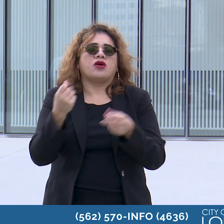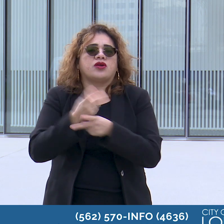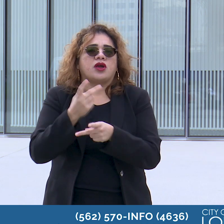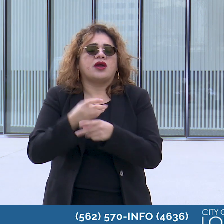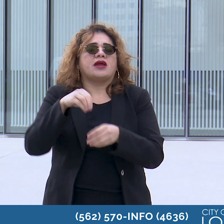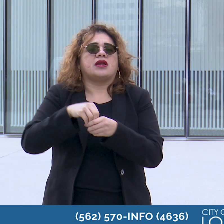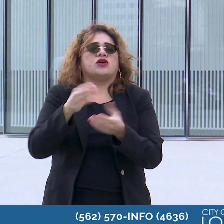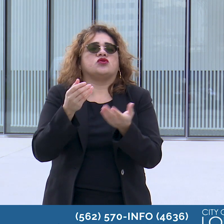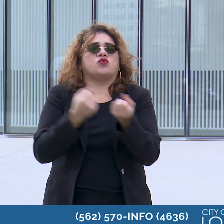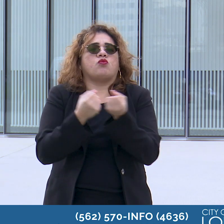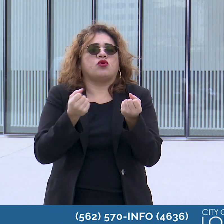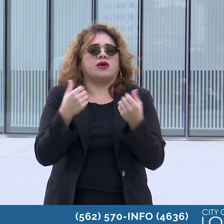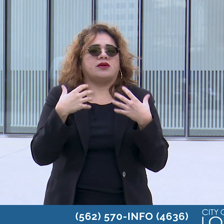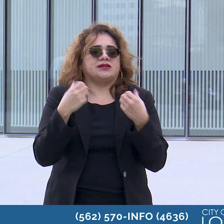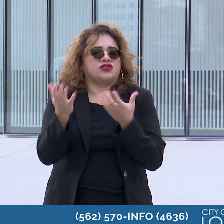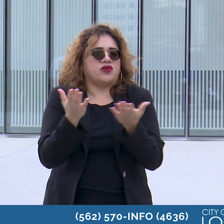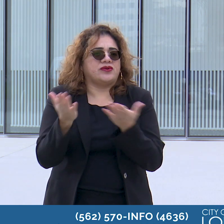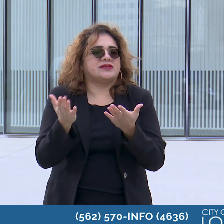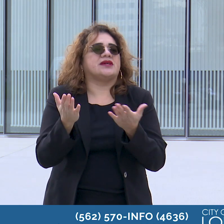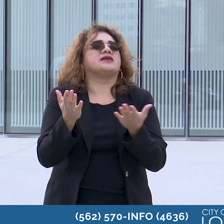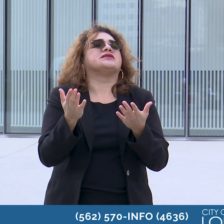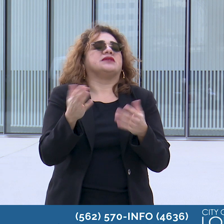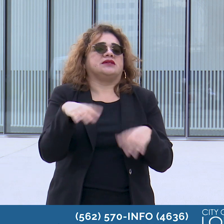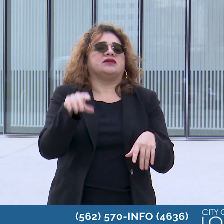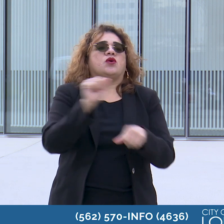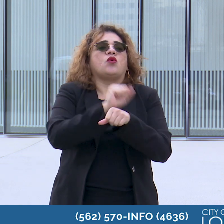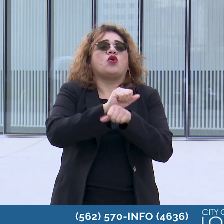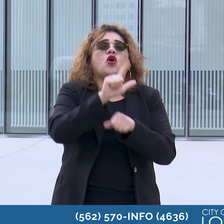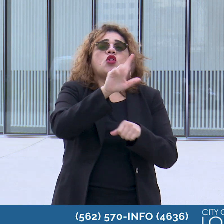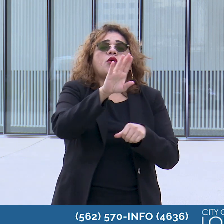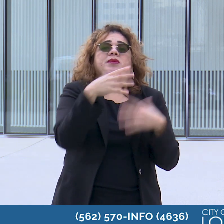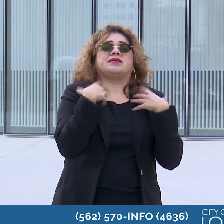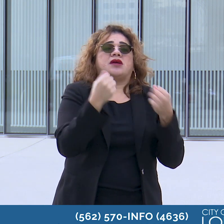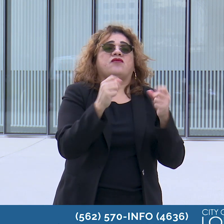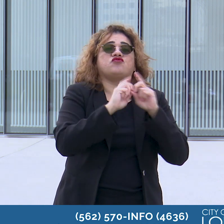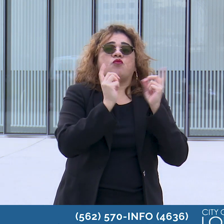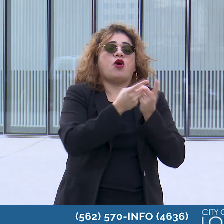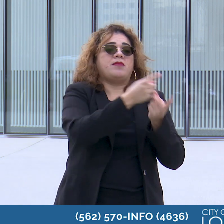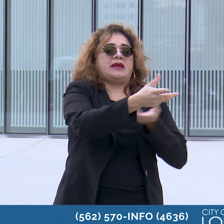health field staff, workers at the Long Beach health department that are directly interacting